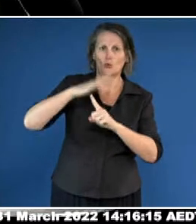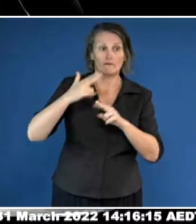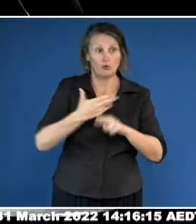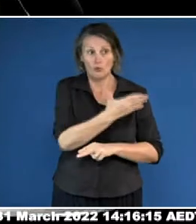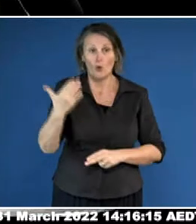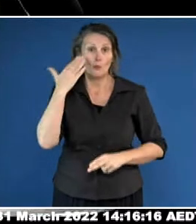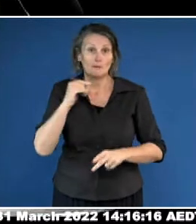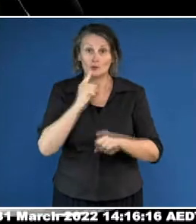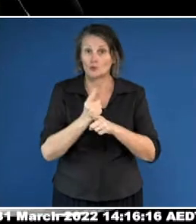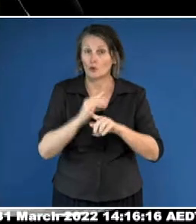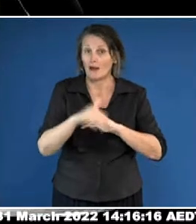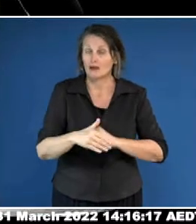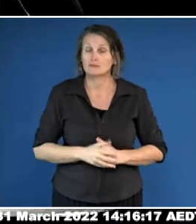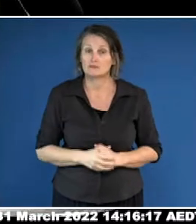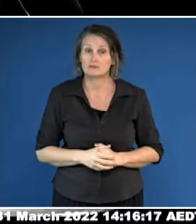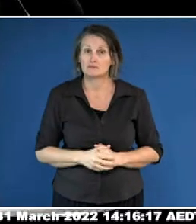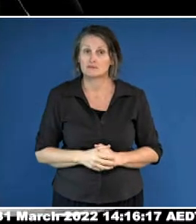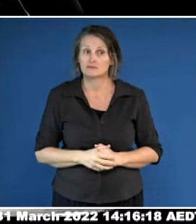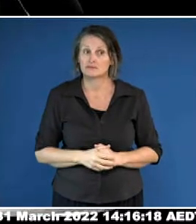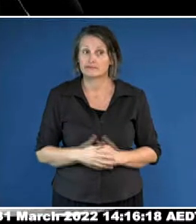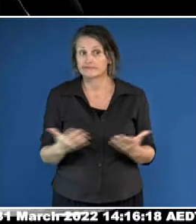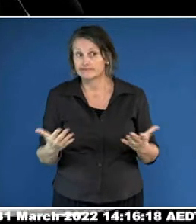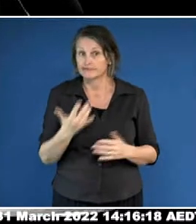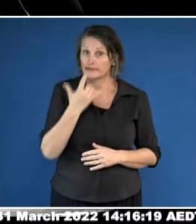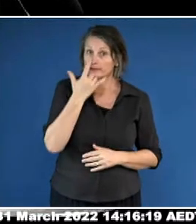And, unfortunately, things haven't really changed.